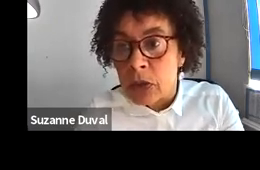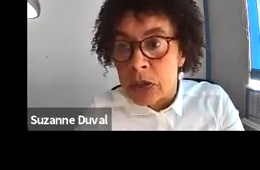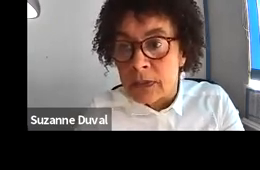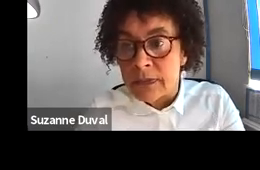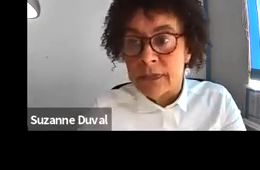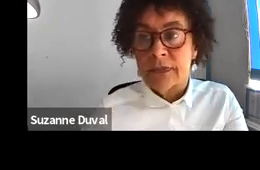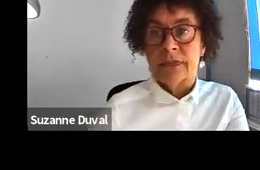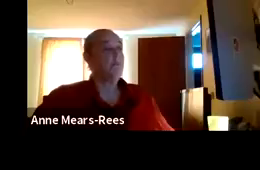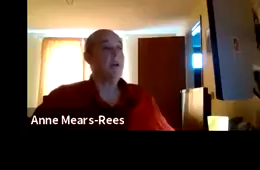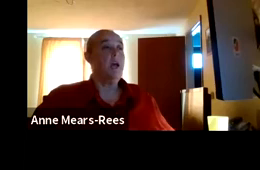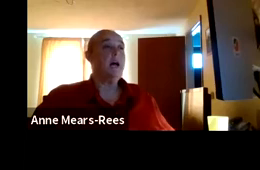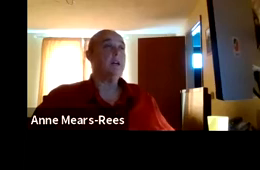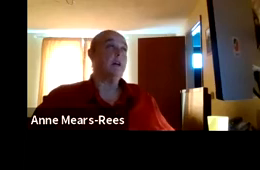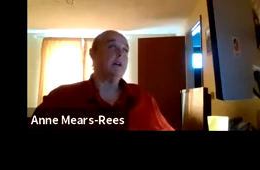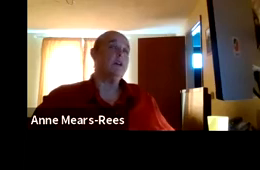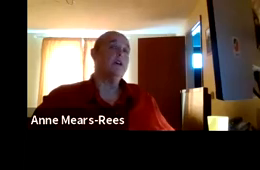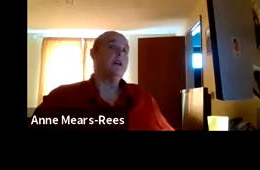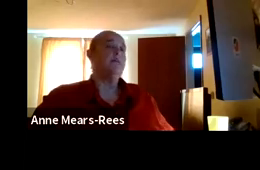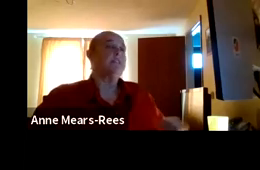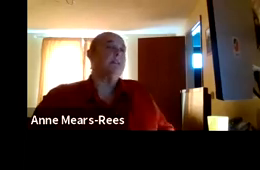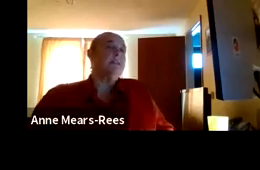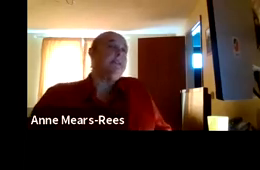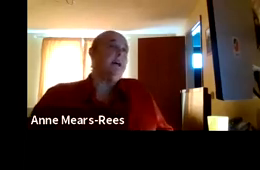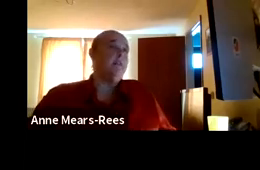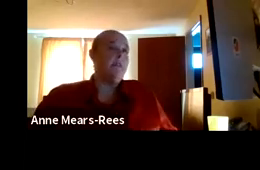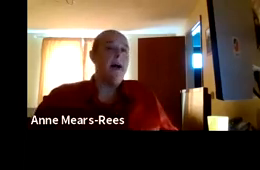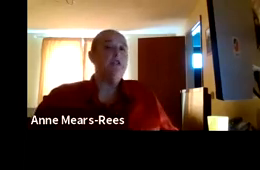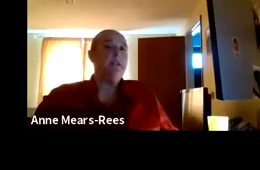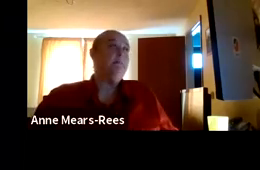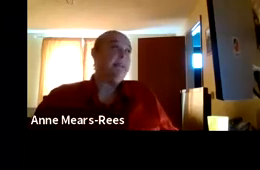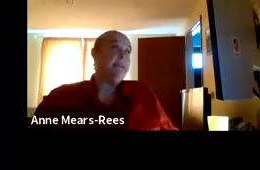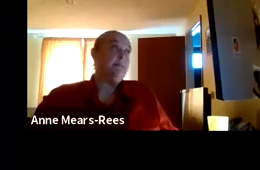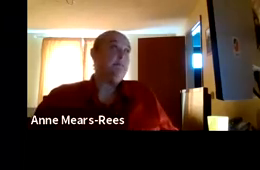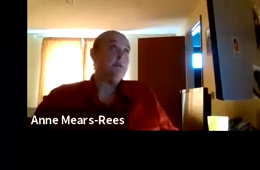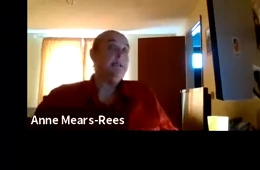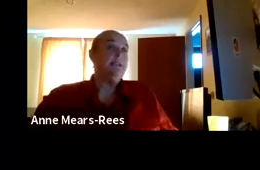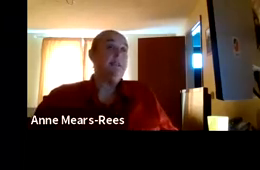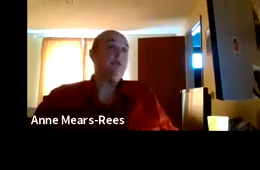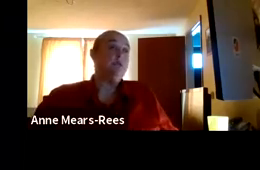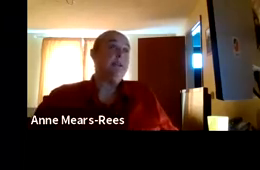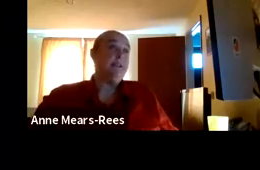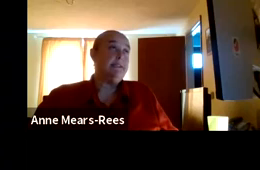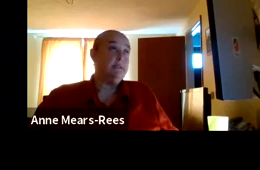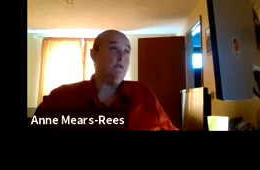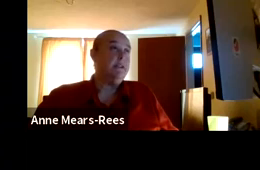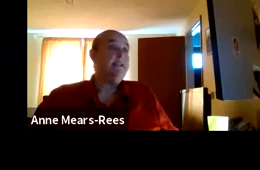David Wilkins: Preventative measures or you know, to try and maybe tackle some of those root causes of it if if linkedin like social deprivation and you know.